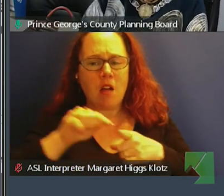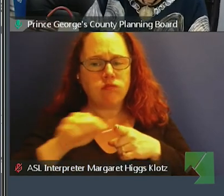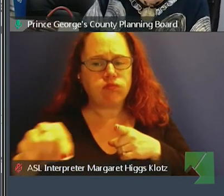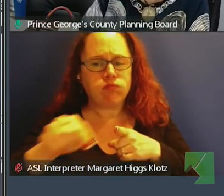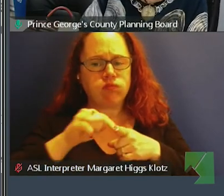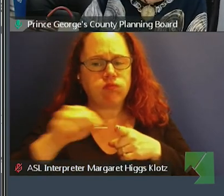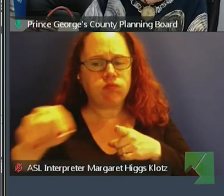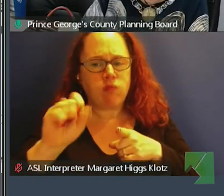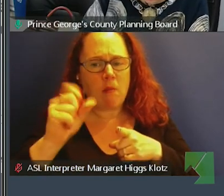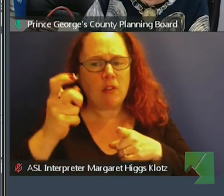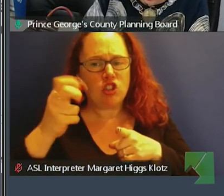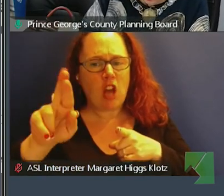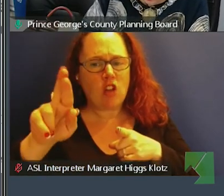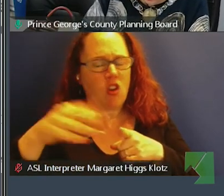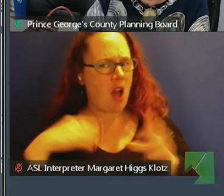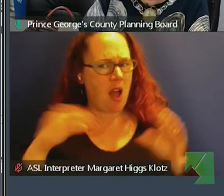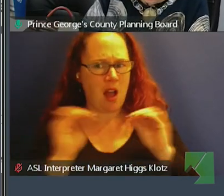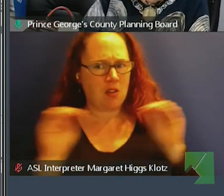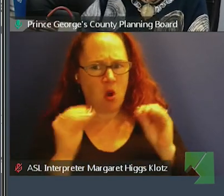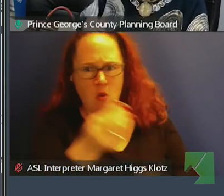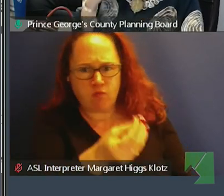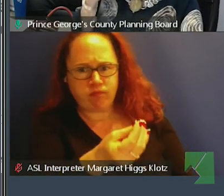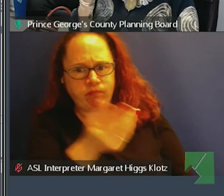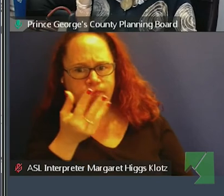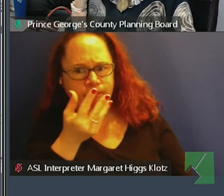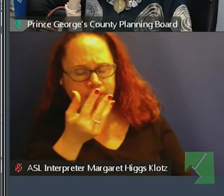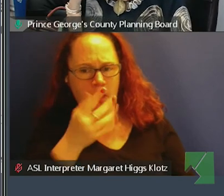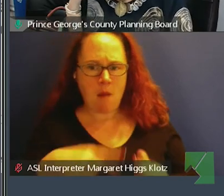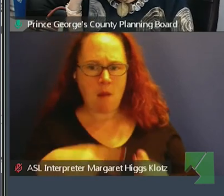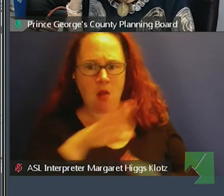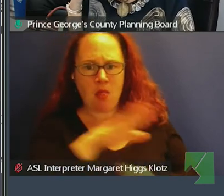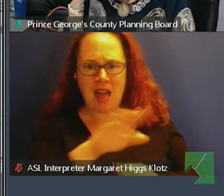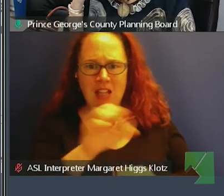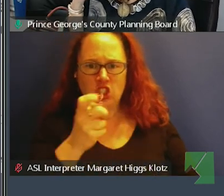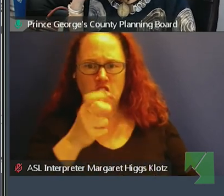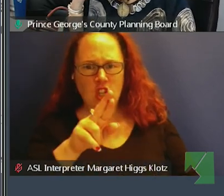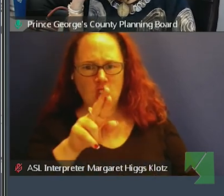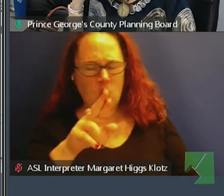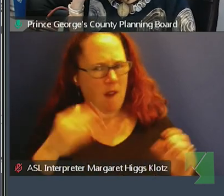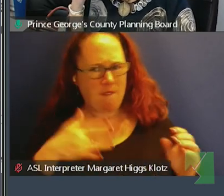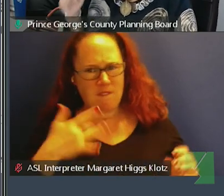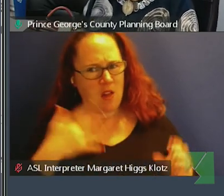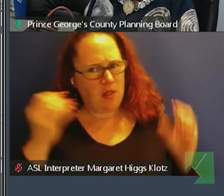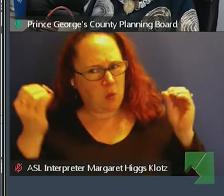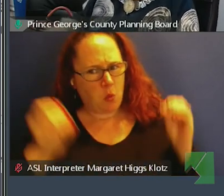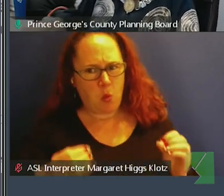the shelter, which is five volts. There had not been any community meetings with the effected neighborhood.